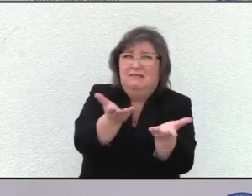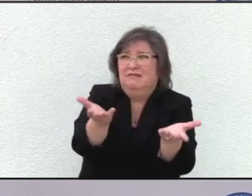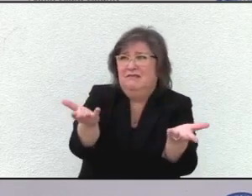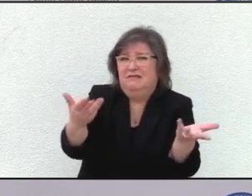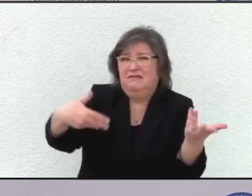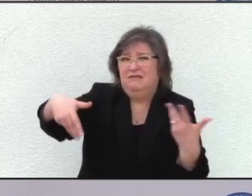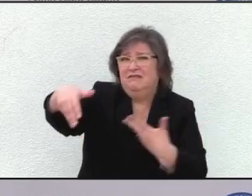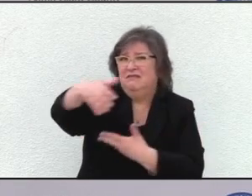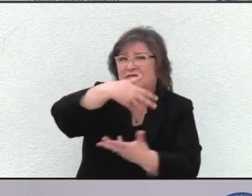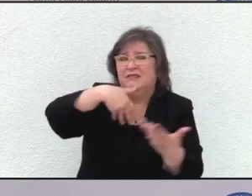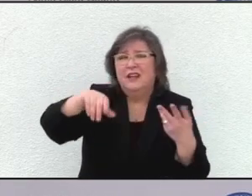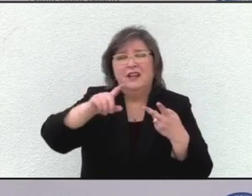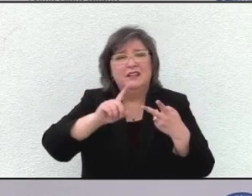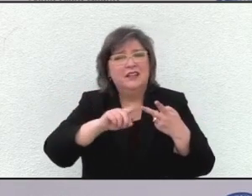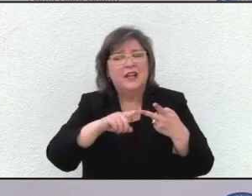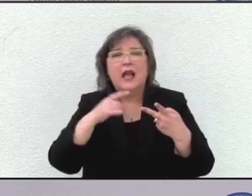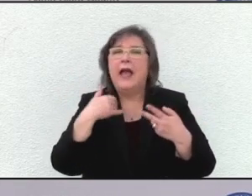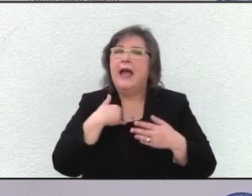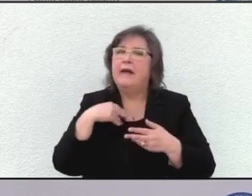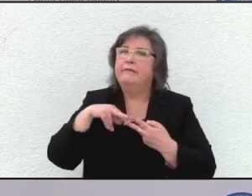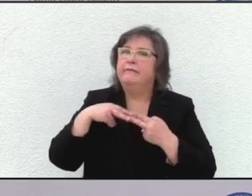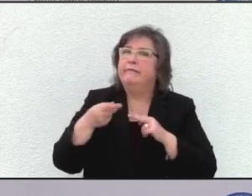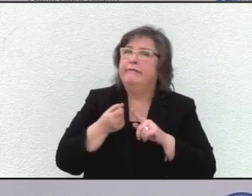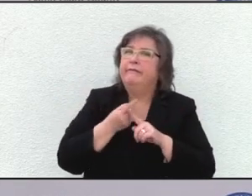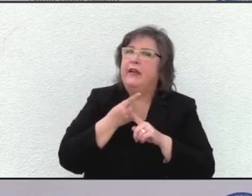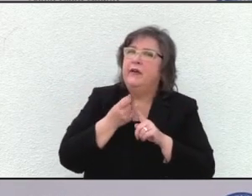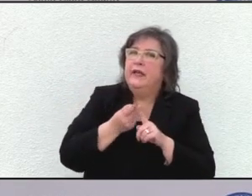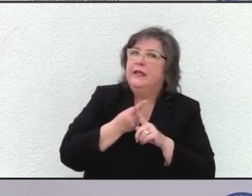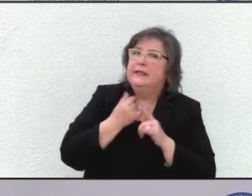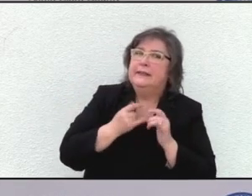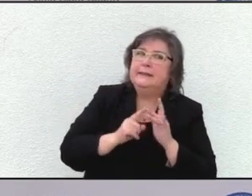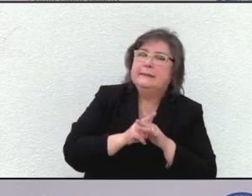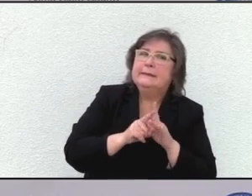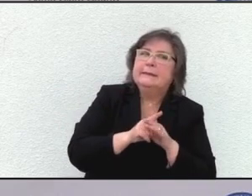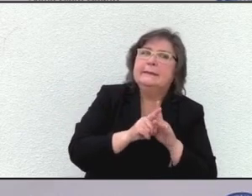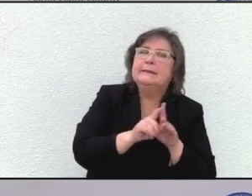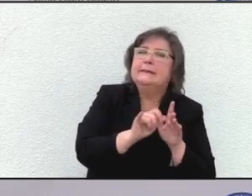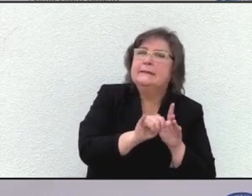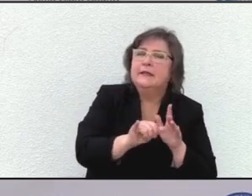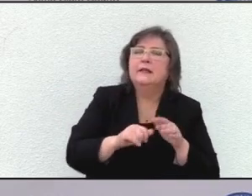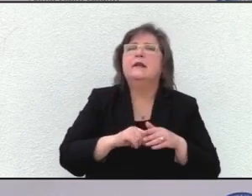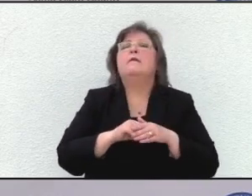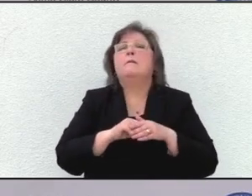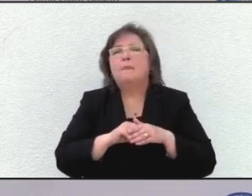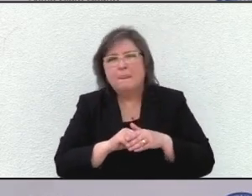in this direction if we all do our part. I'm going to repeat what both, Dr Cody and James